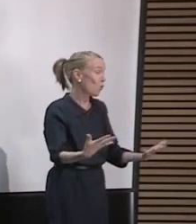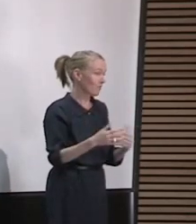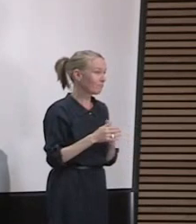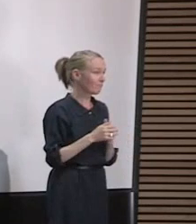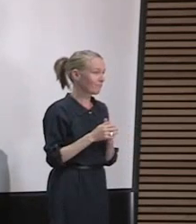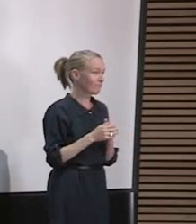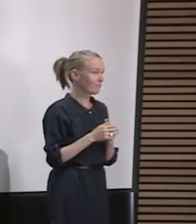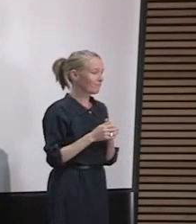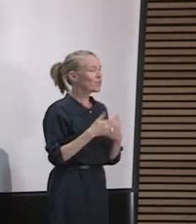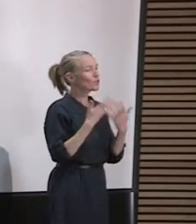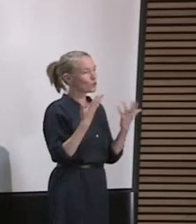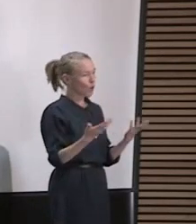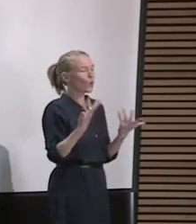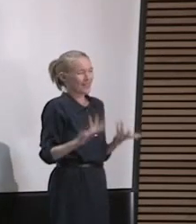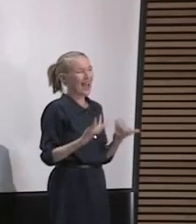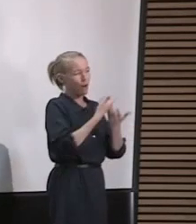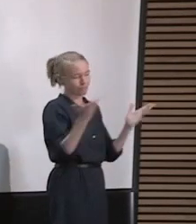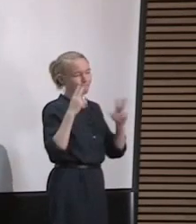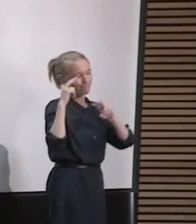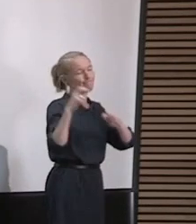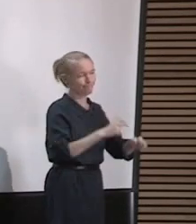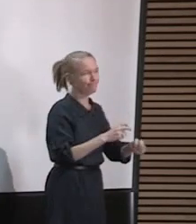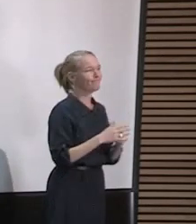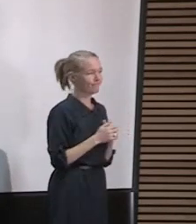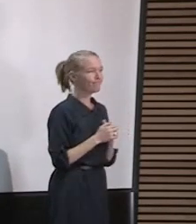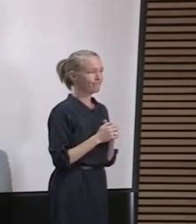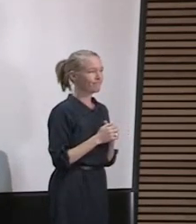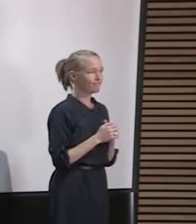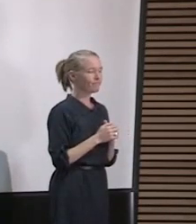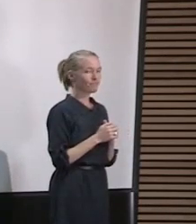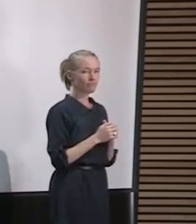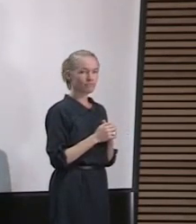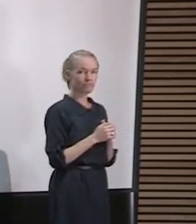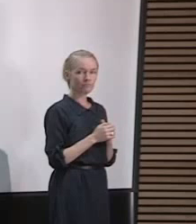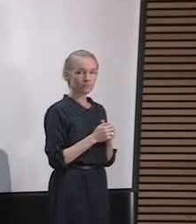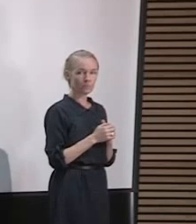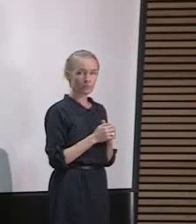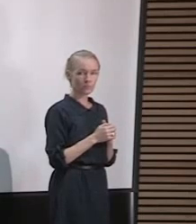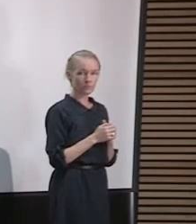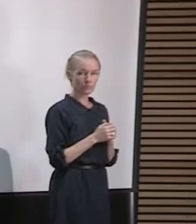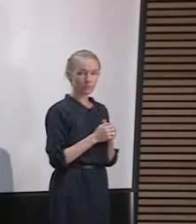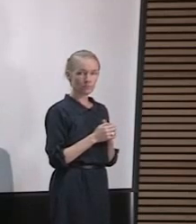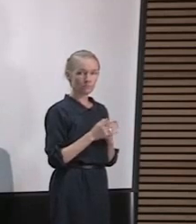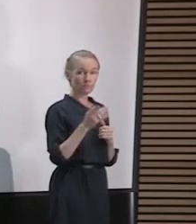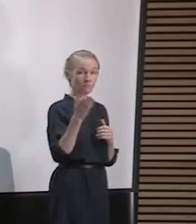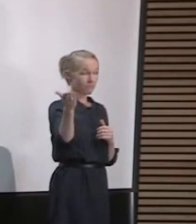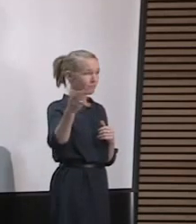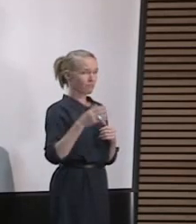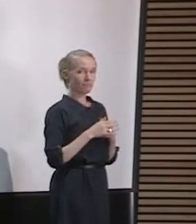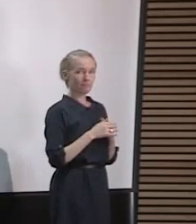the 31st had evidence. Even if they've got a negative PCR test, if they have evidence of old infection, that may help